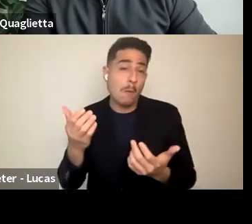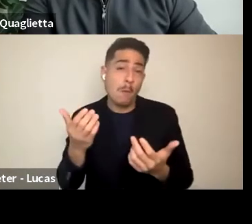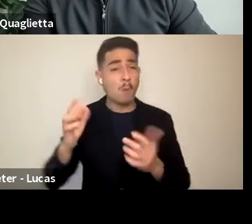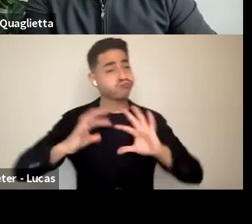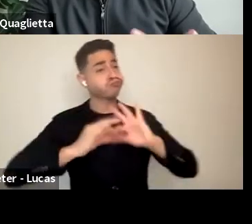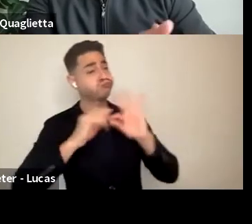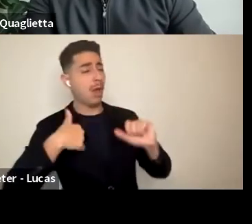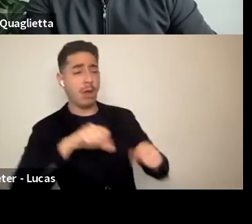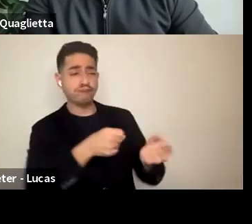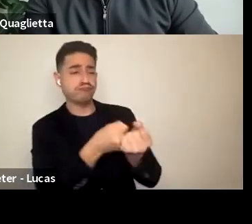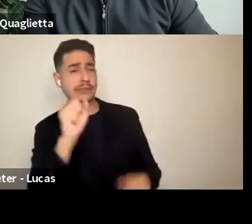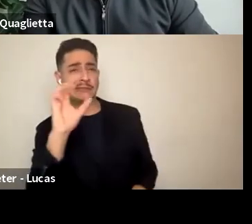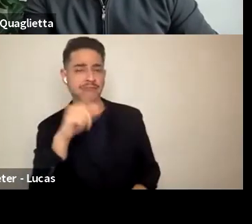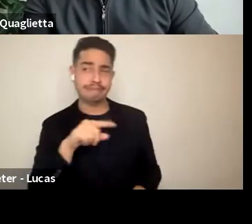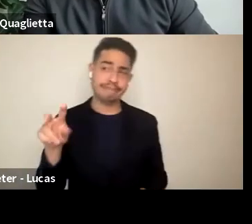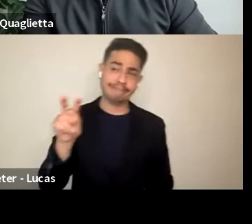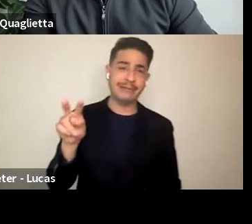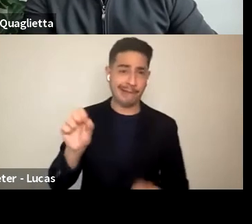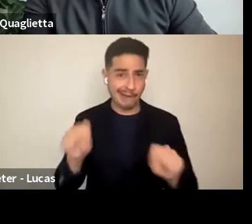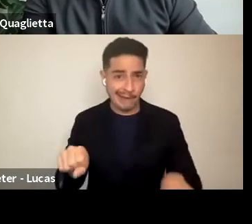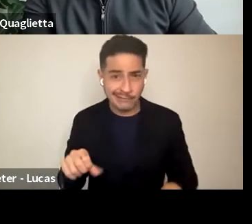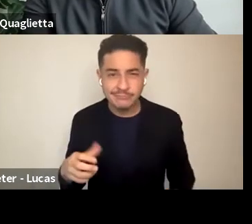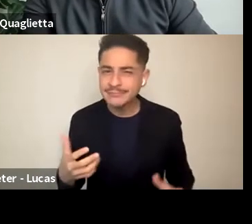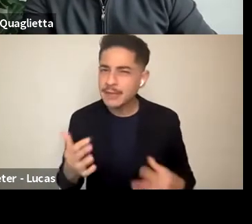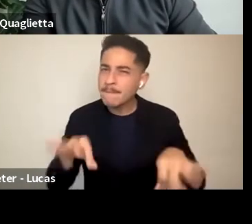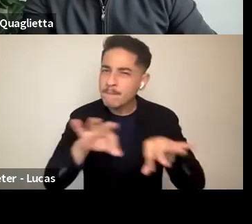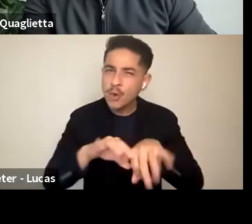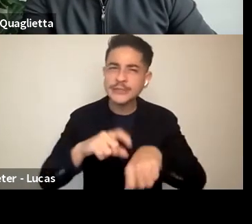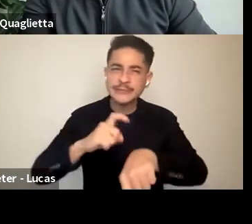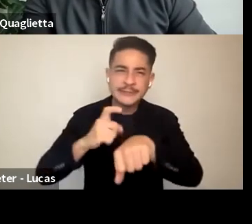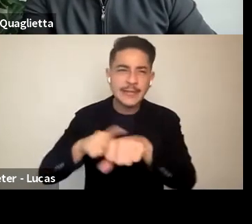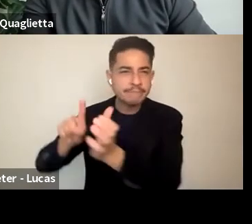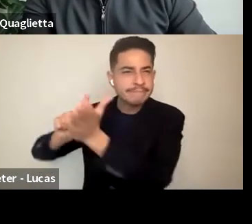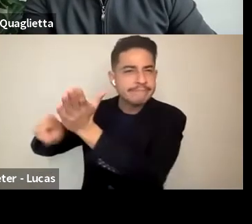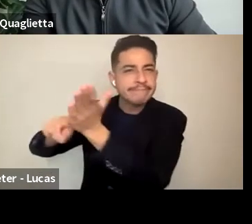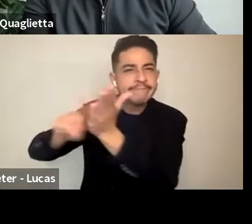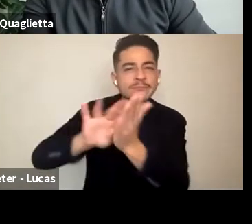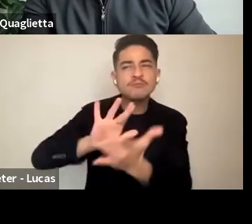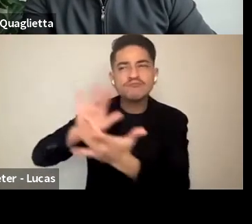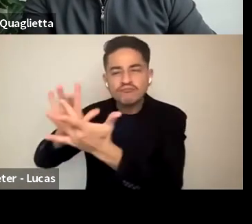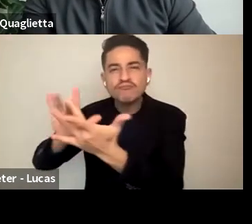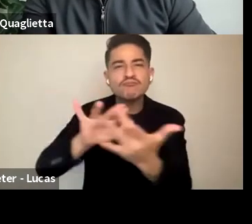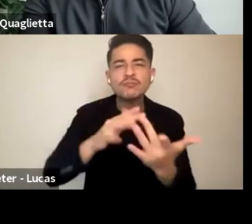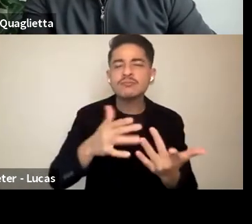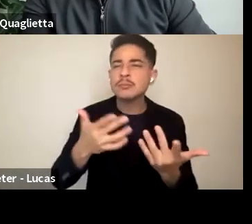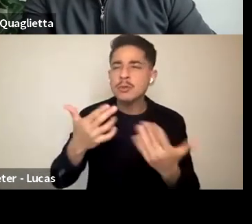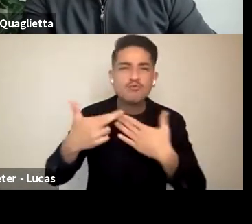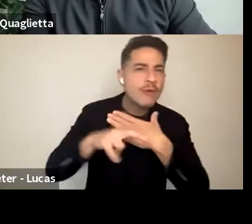So you really have to take the time to reach out to people and go word of mouth by who should I hire?